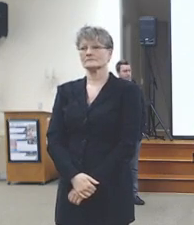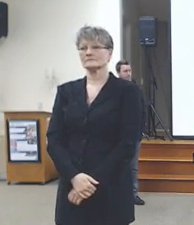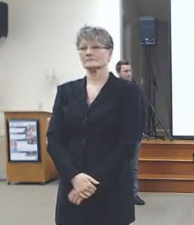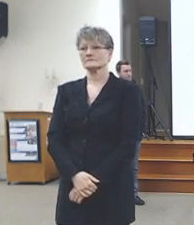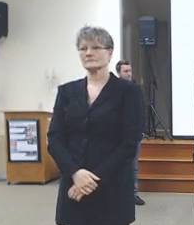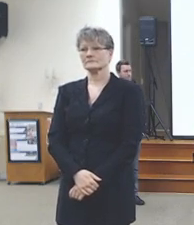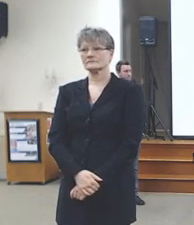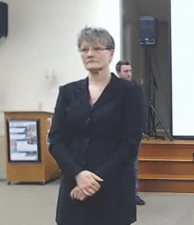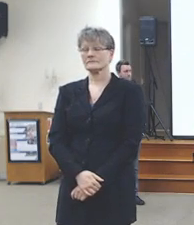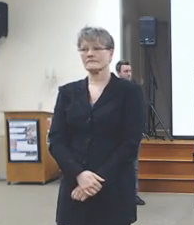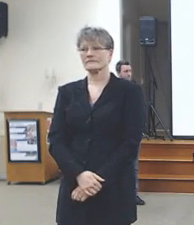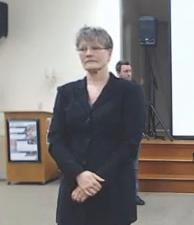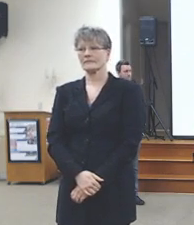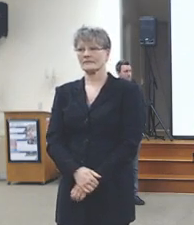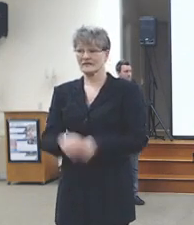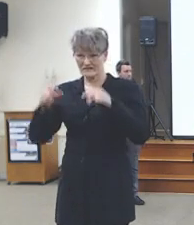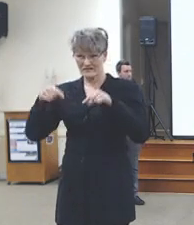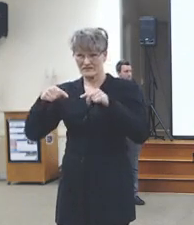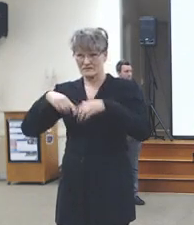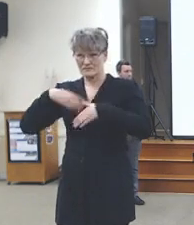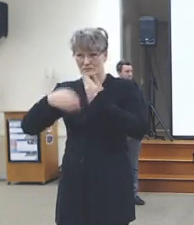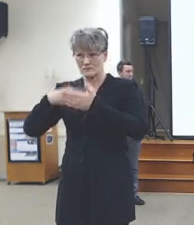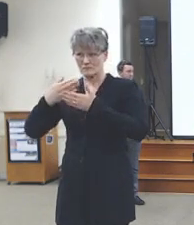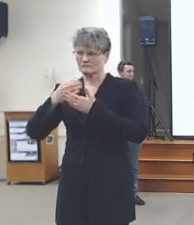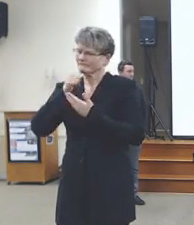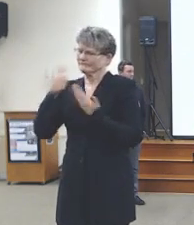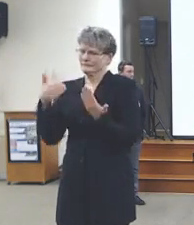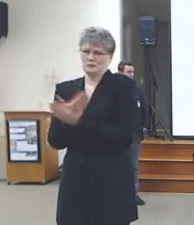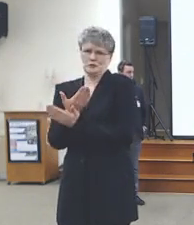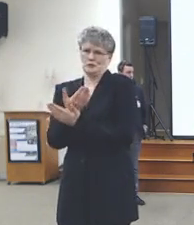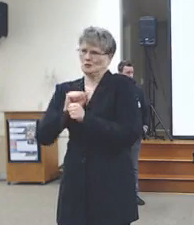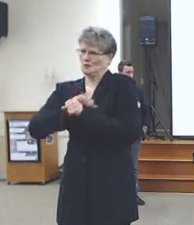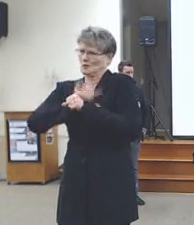This is a process that certainly is not new to COVID-19. They use